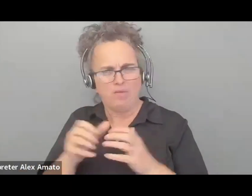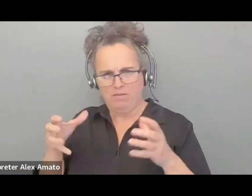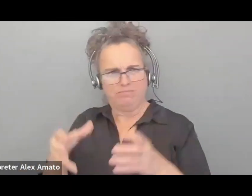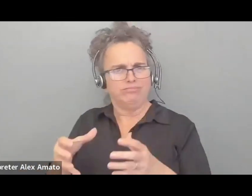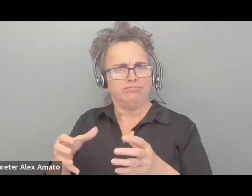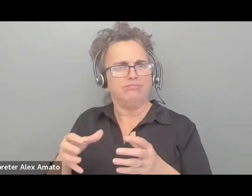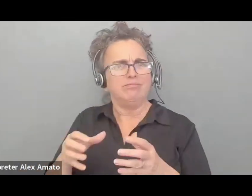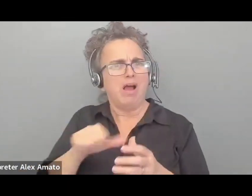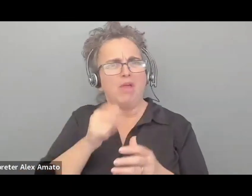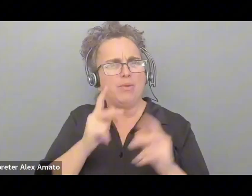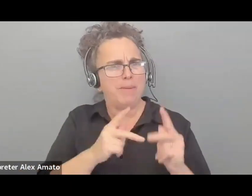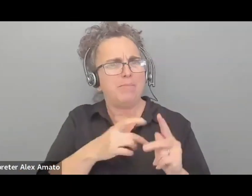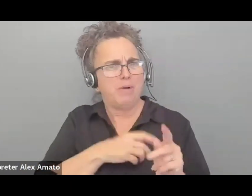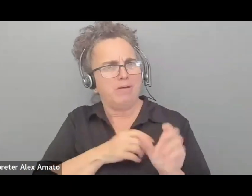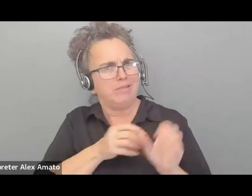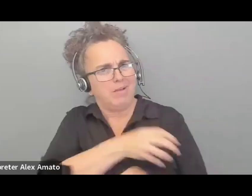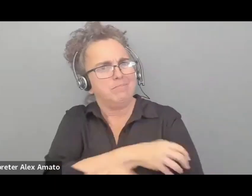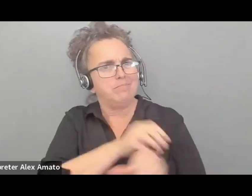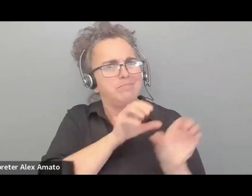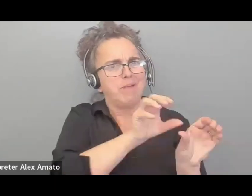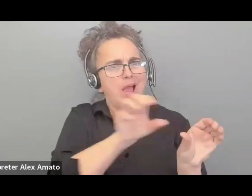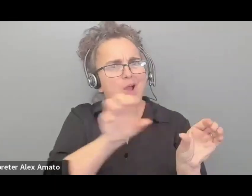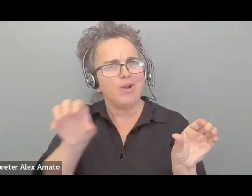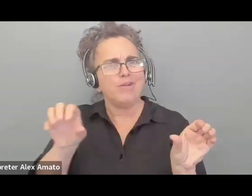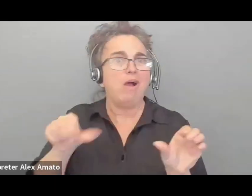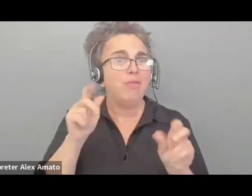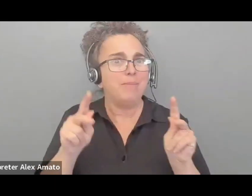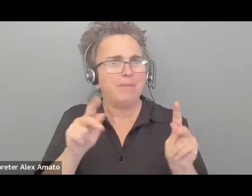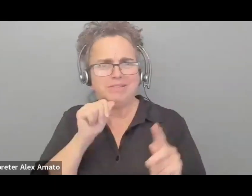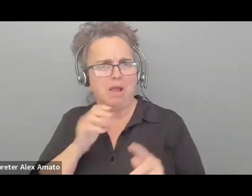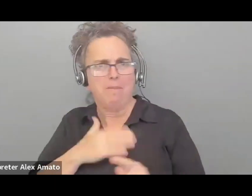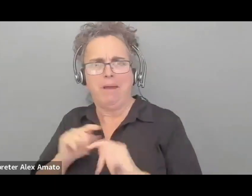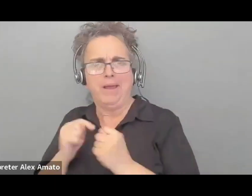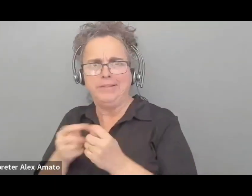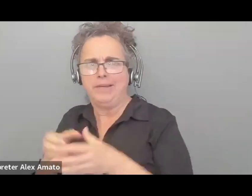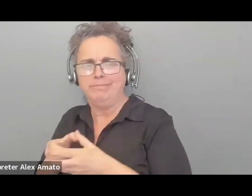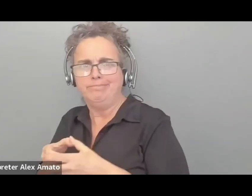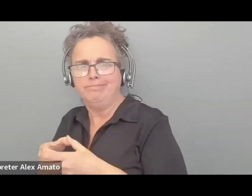to do this work so that it's not my team are the only experts at this whole company, it's we're building lots